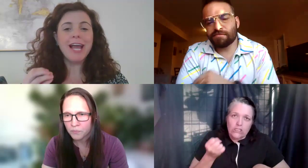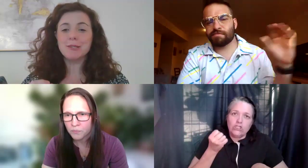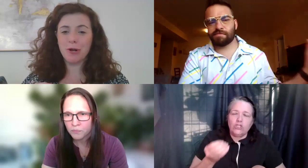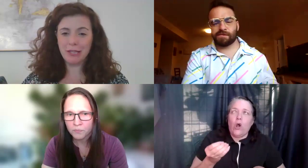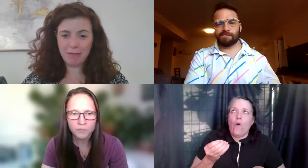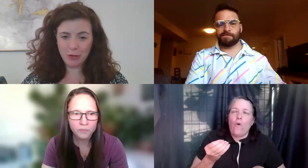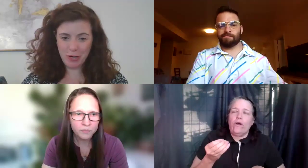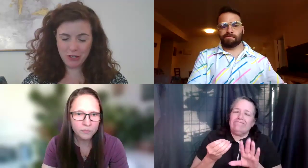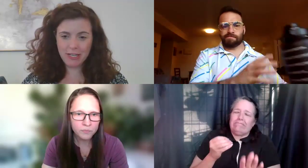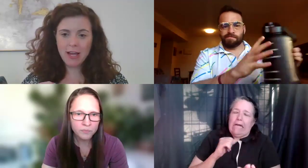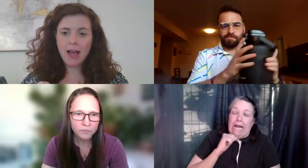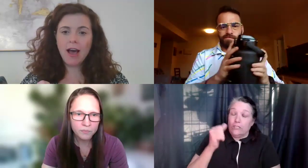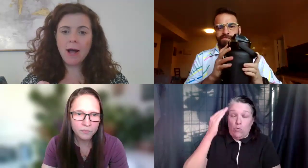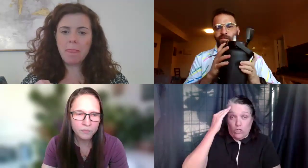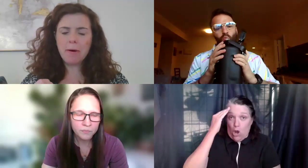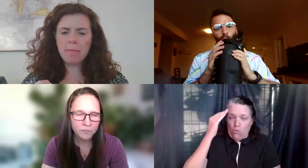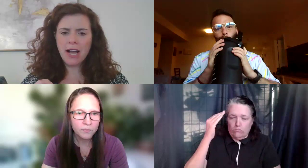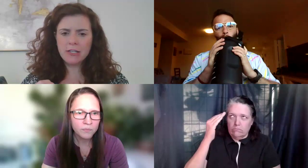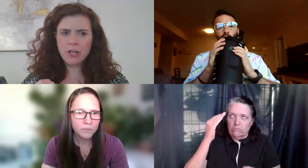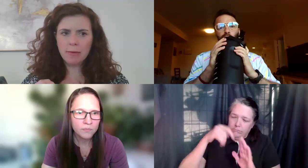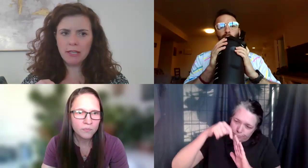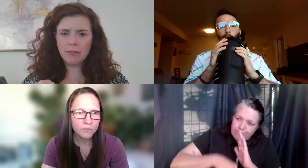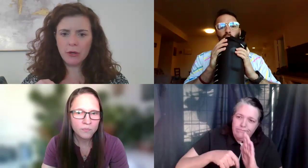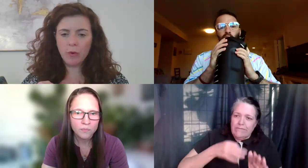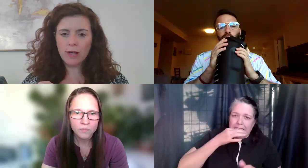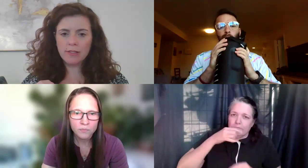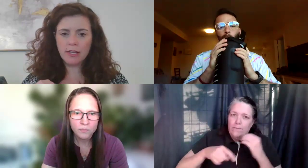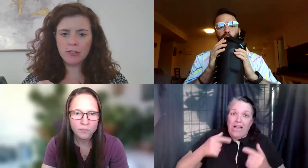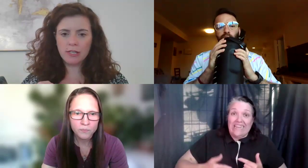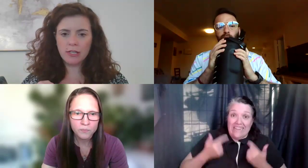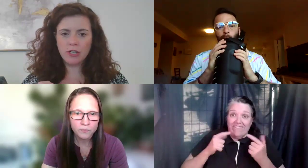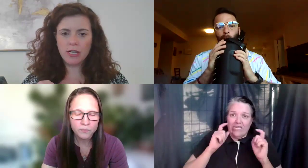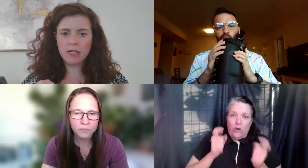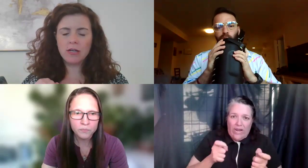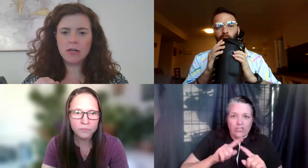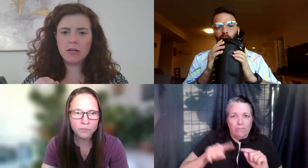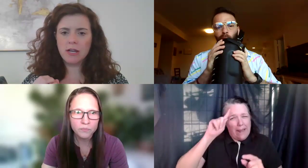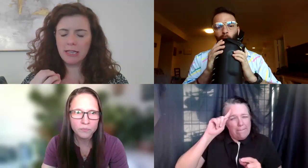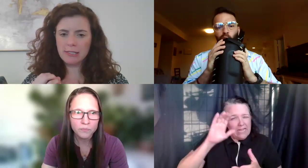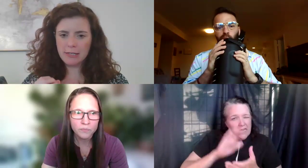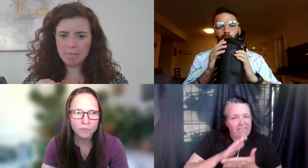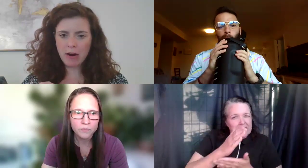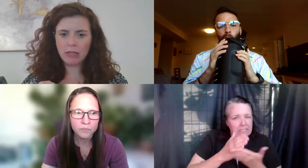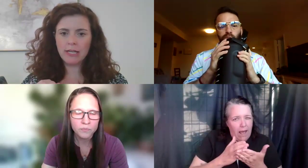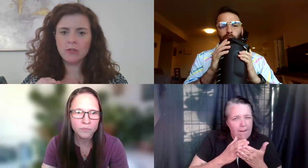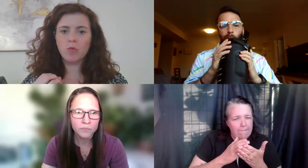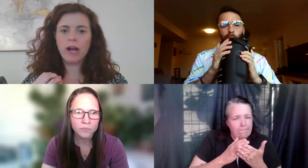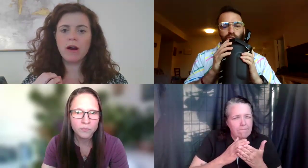an expert on living donation but Ieesha, I believe there was legislation at least in Maryland where